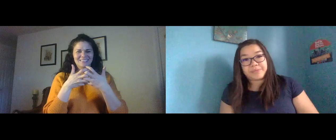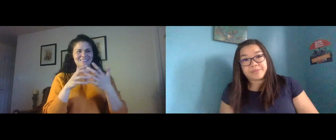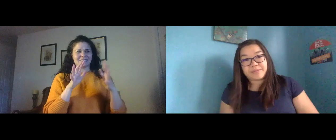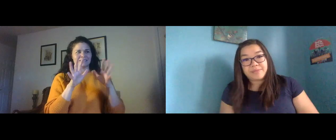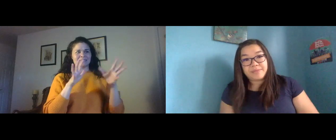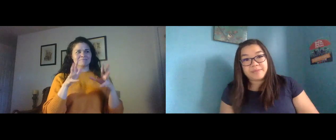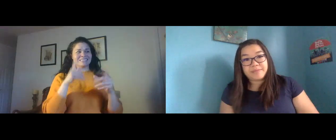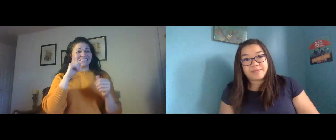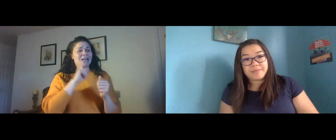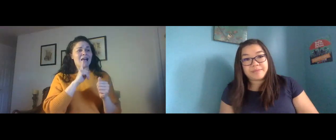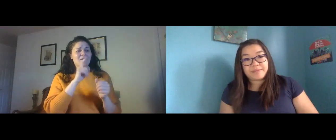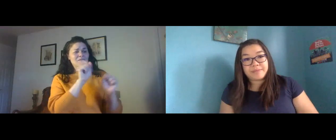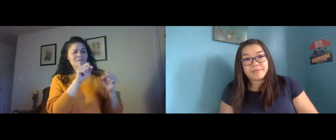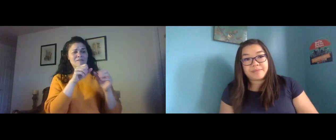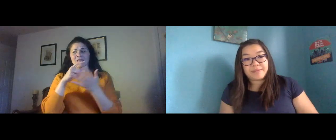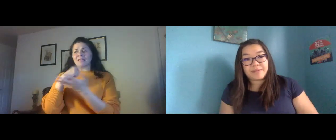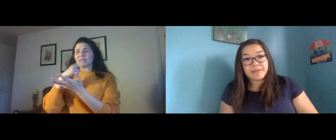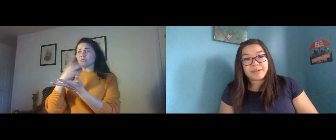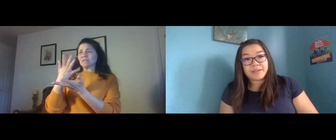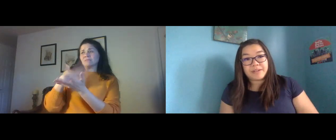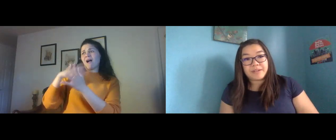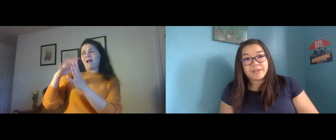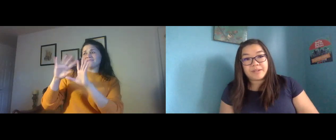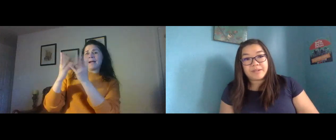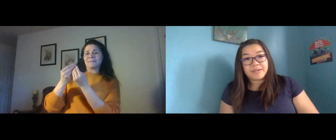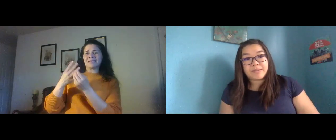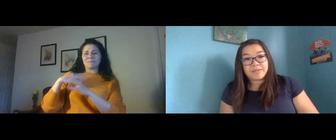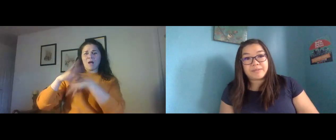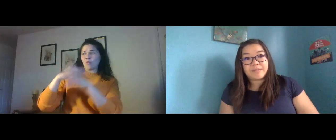On one hand, yes, I’m Deaf, and on the other, yes, I also come from a hearing family so the rest of my world was hearing;